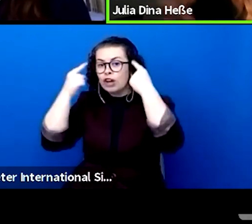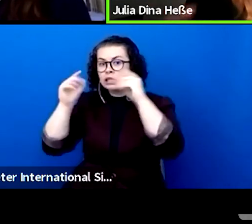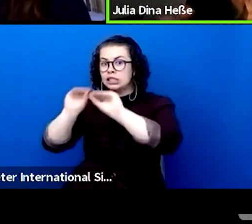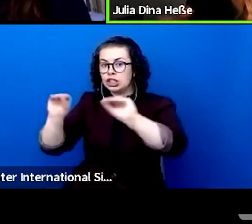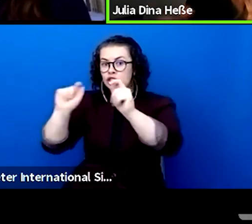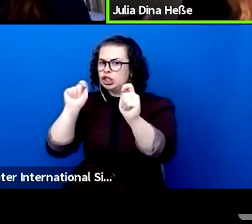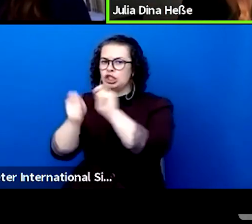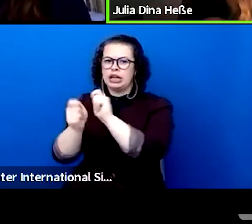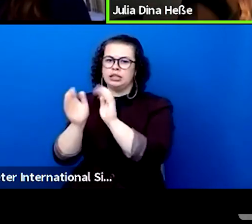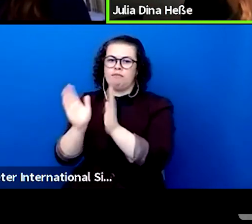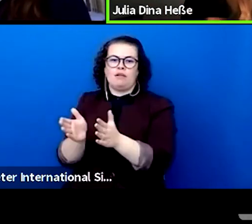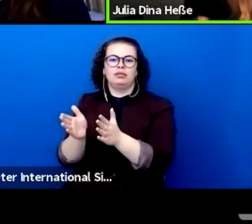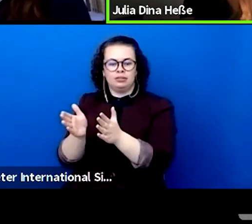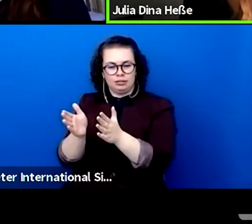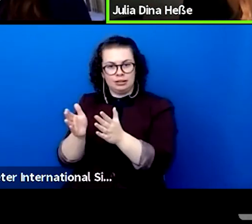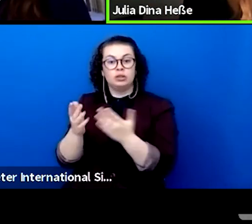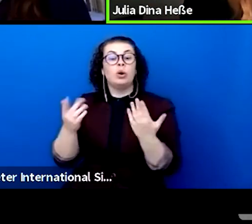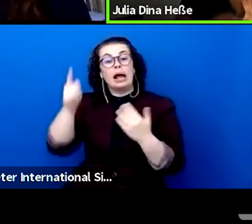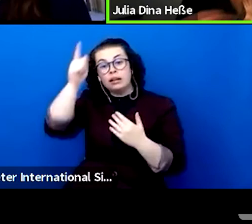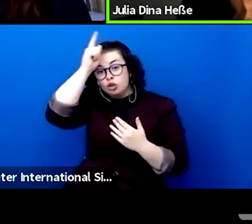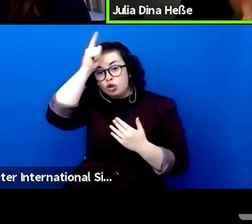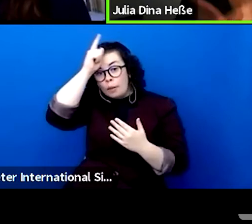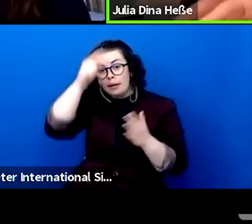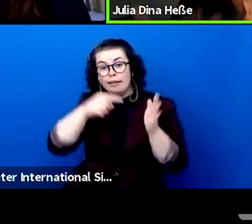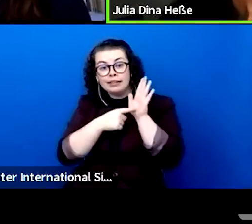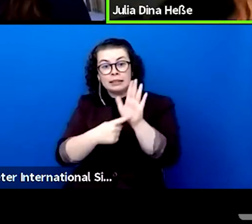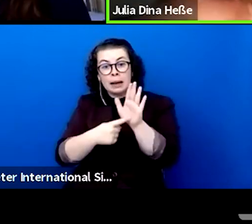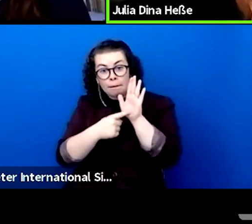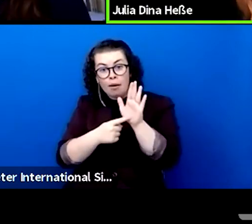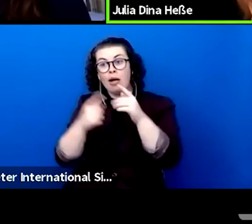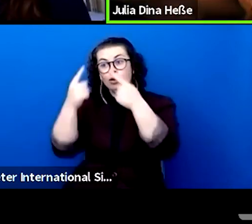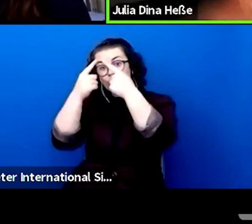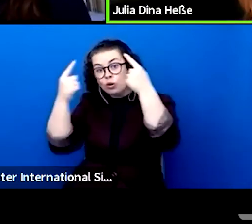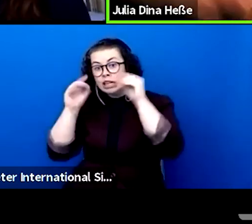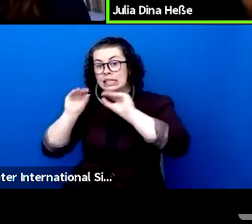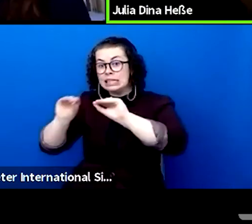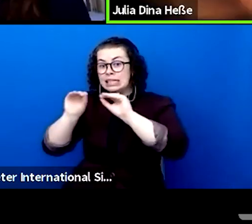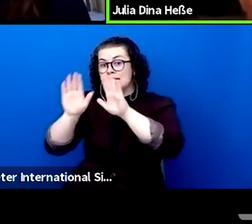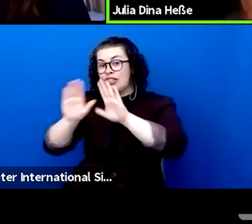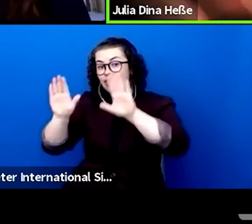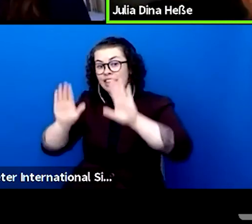the theatre studies in German schools for example, wouldn't it change a lot in the whole process,